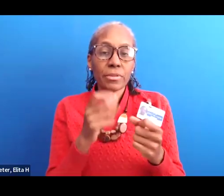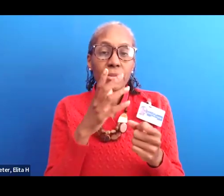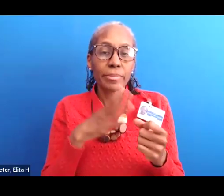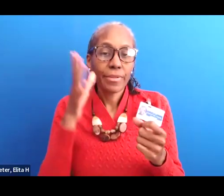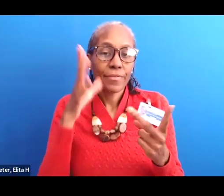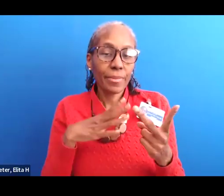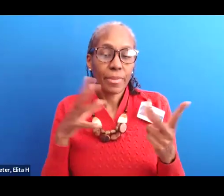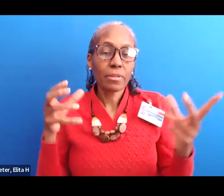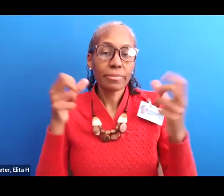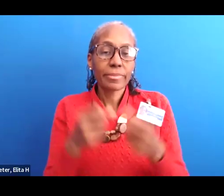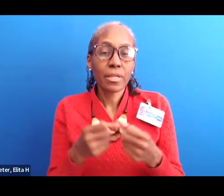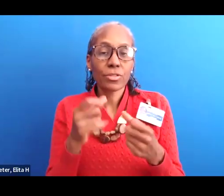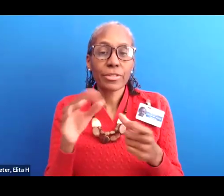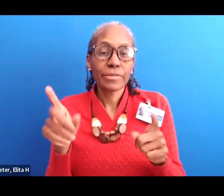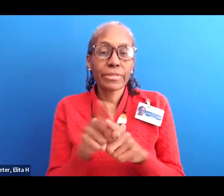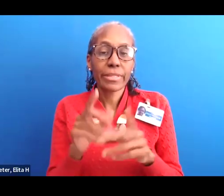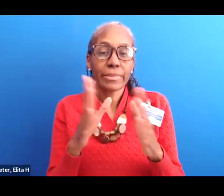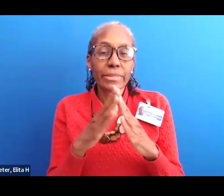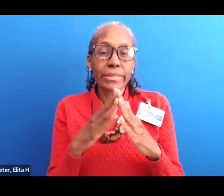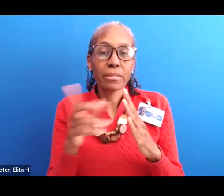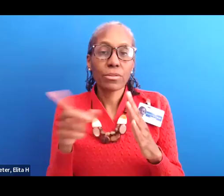They even try to put you if you're in the same city so you can meet up.